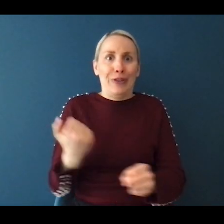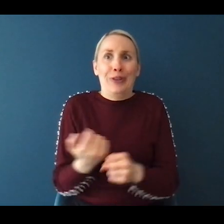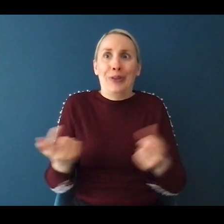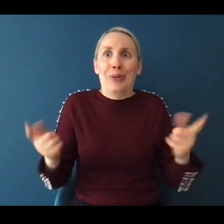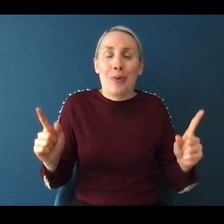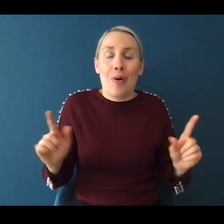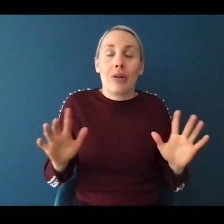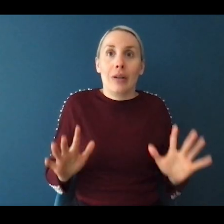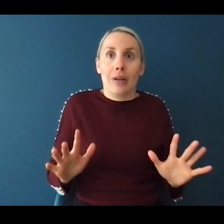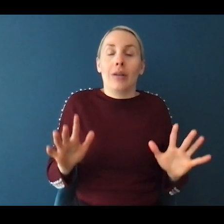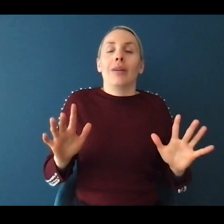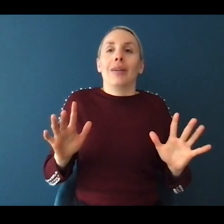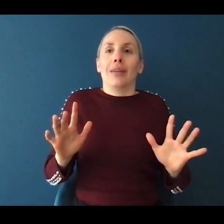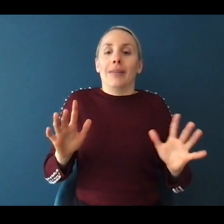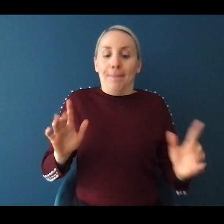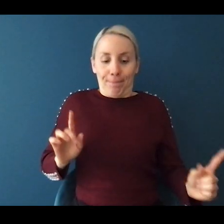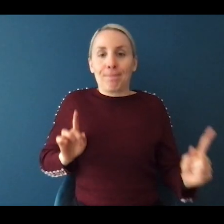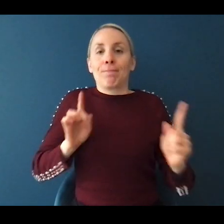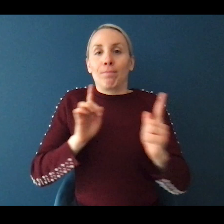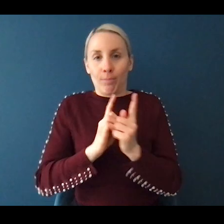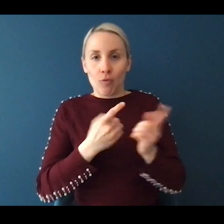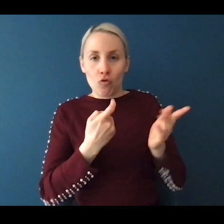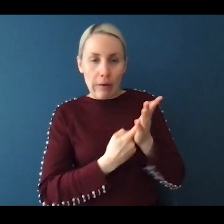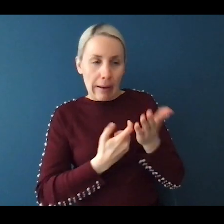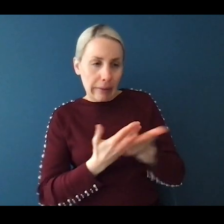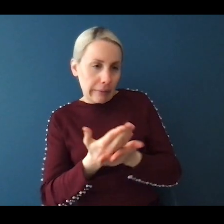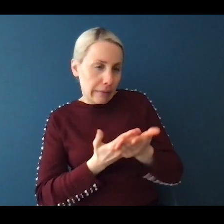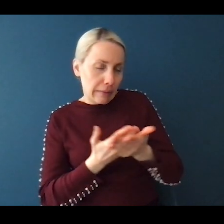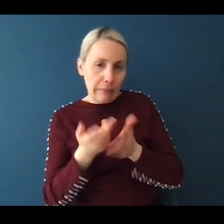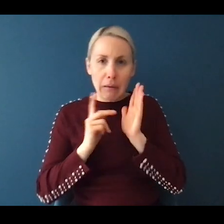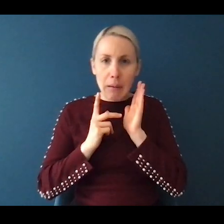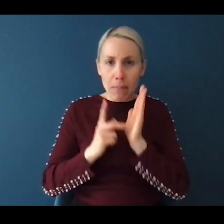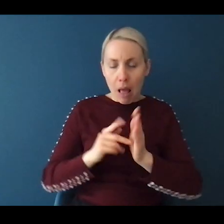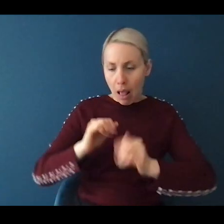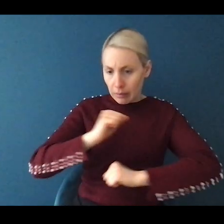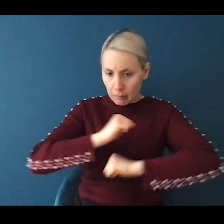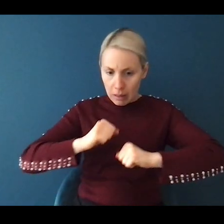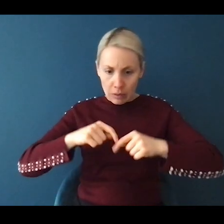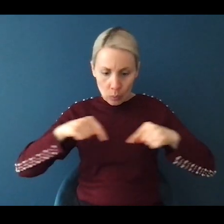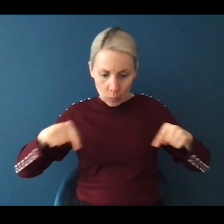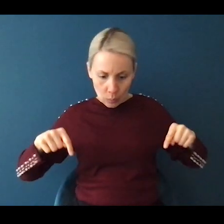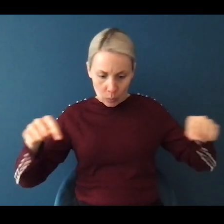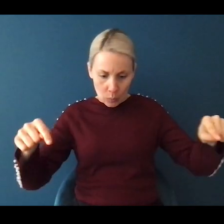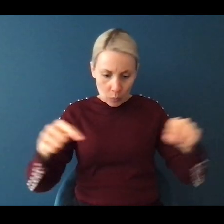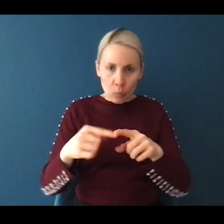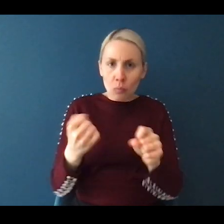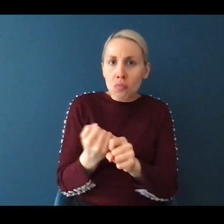just had a plan of the of the space and we're actually thinking about you know visitors